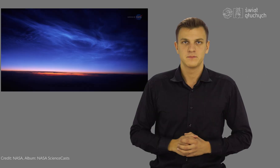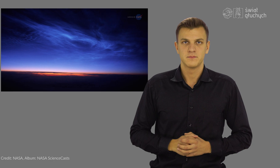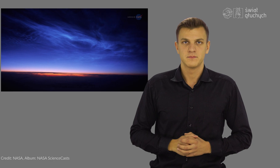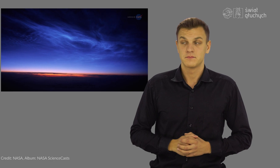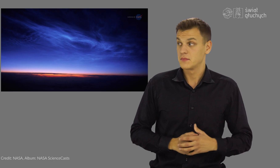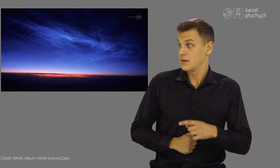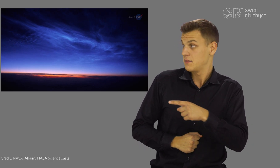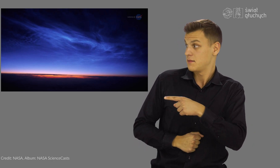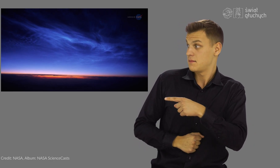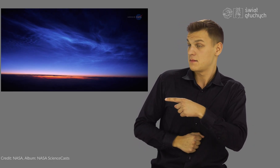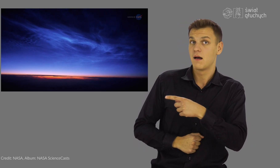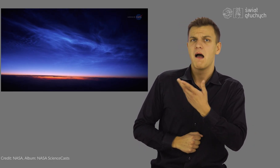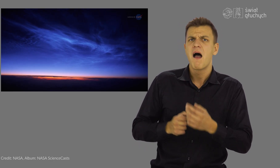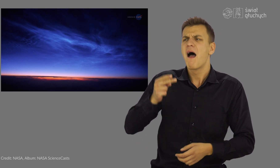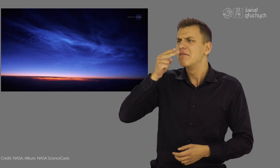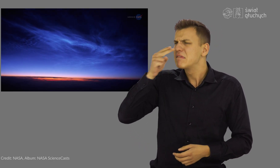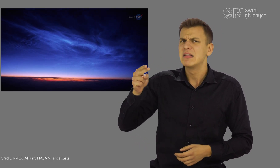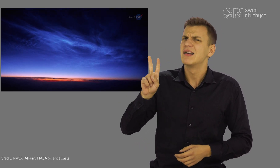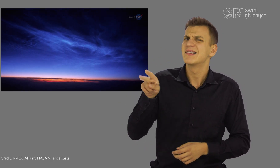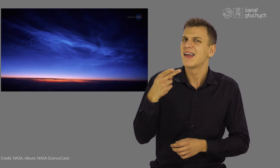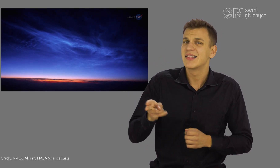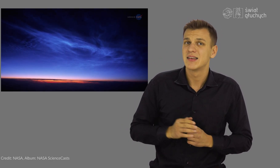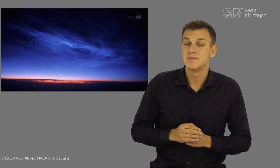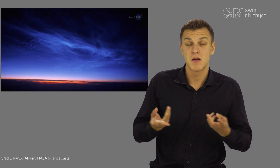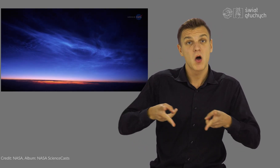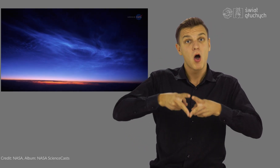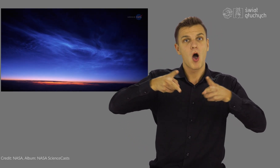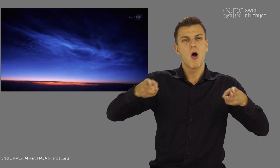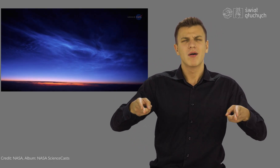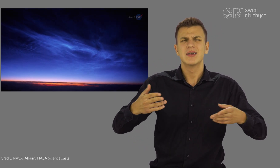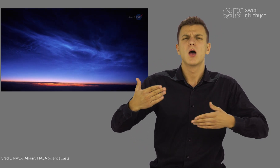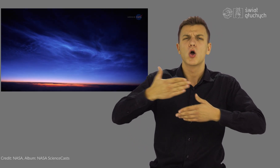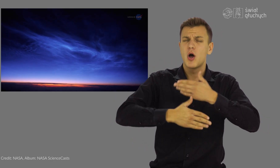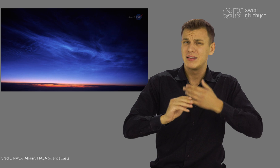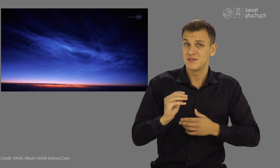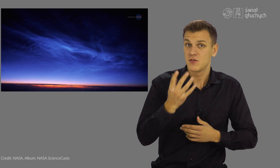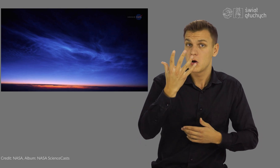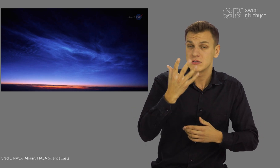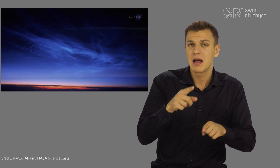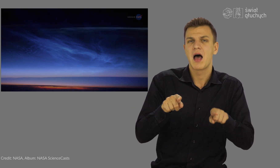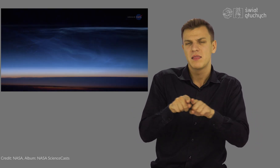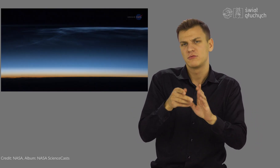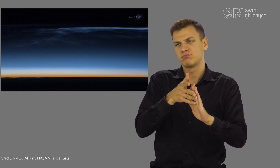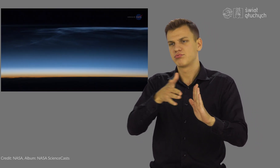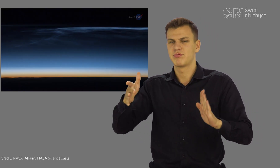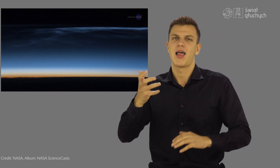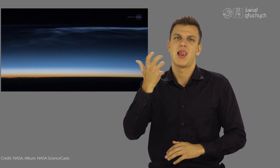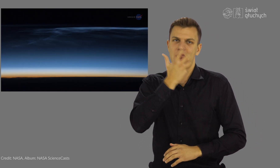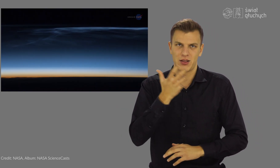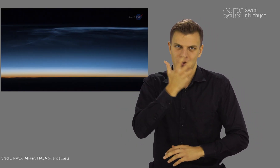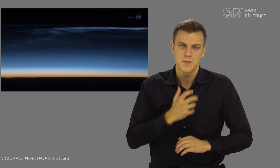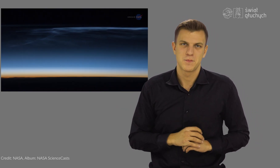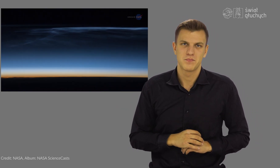Silver clouds are formed in late spring and in summer.